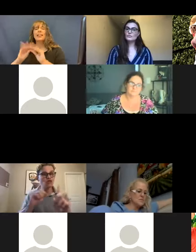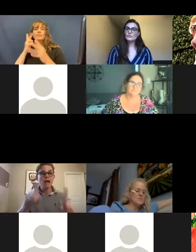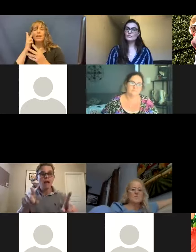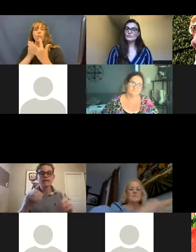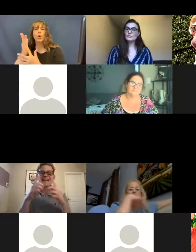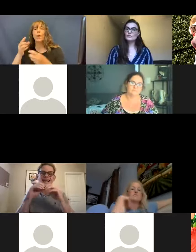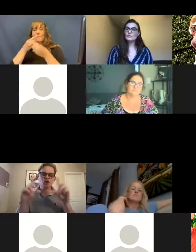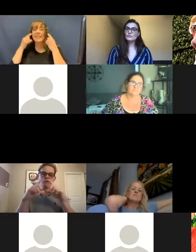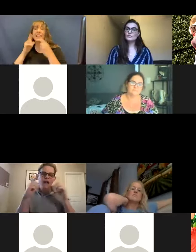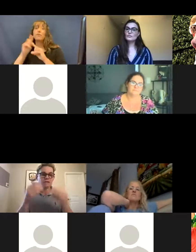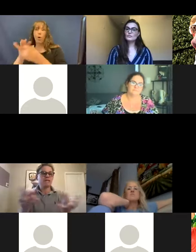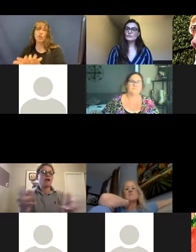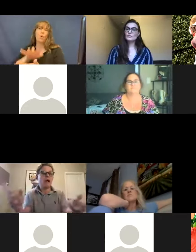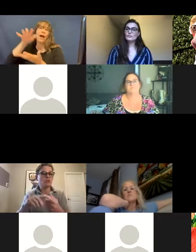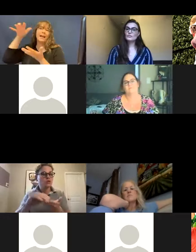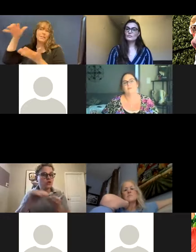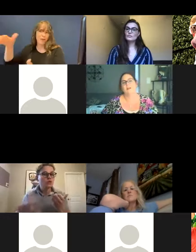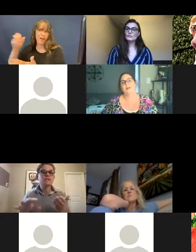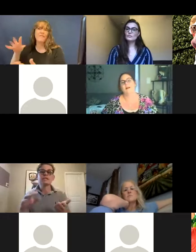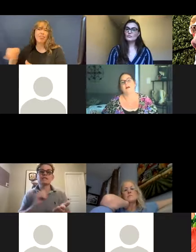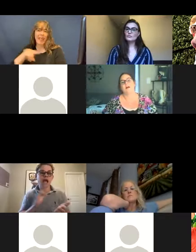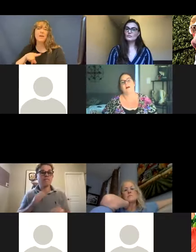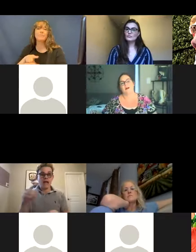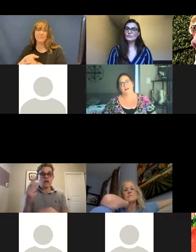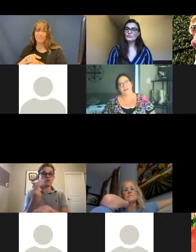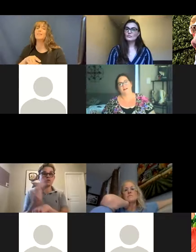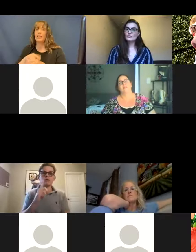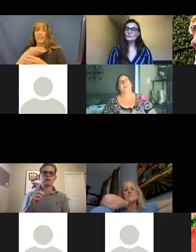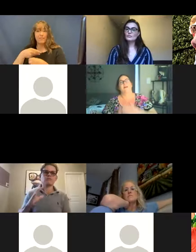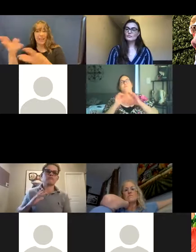quite a large amount of them of each of those, have given them out to the students and staff,